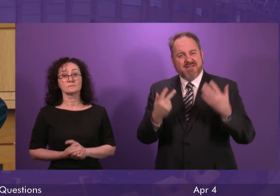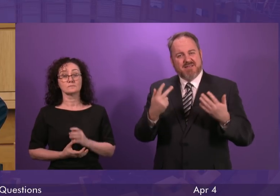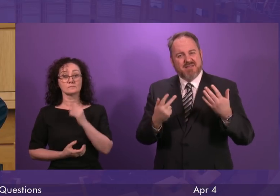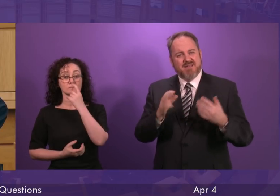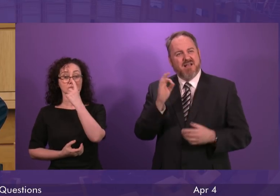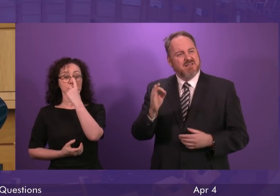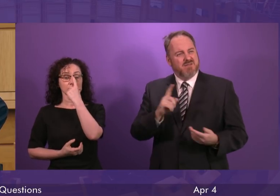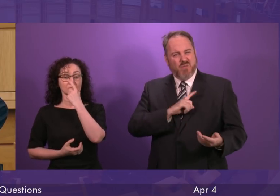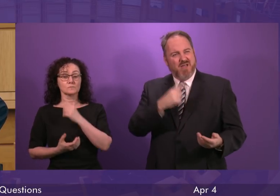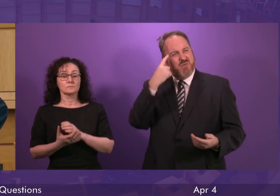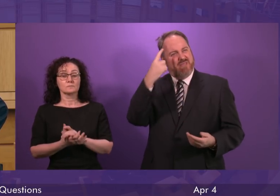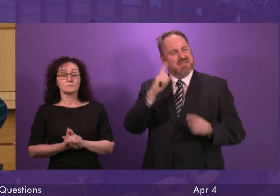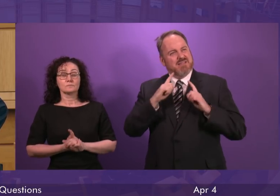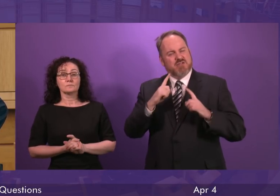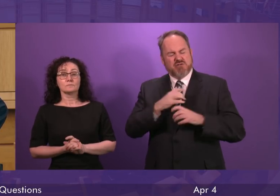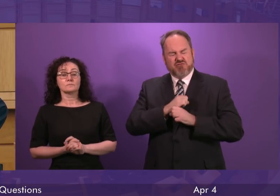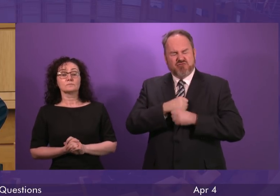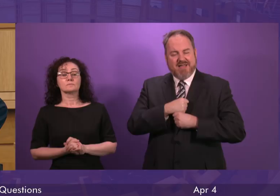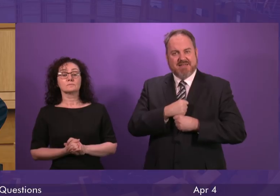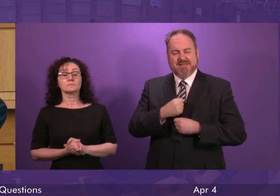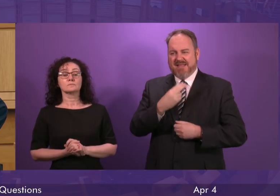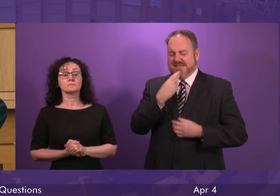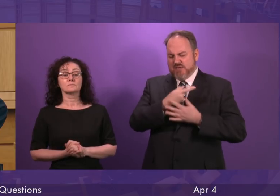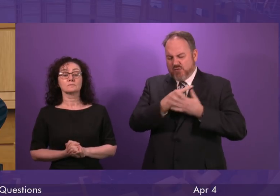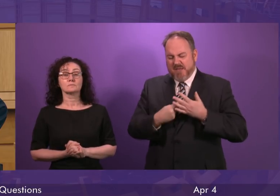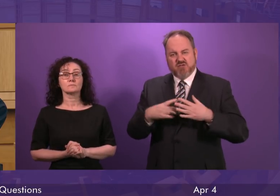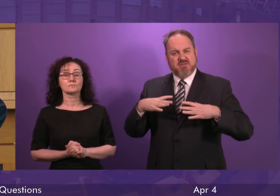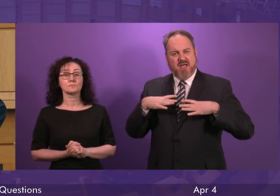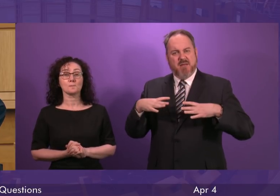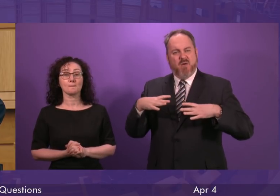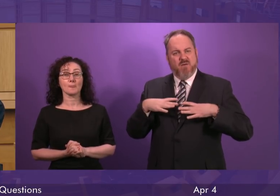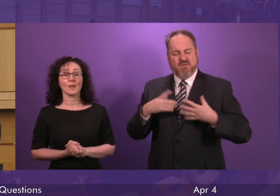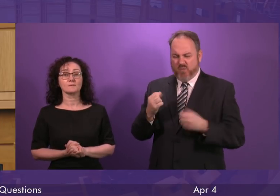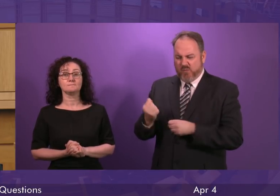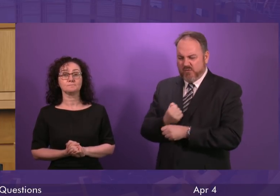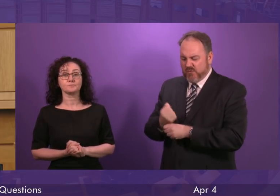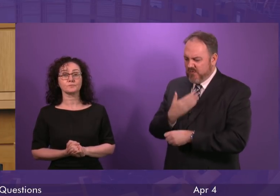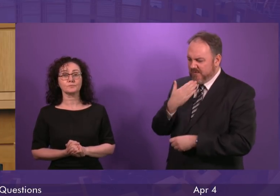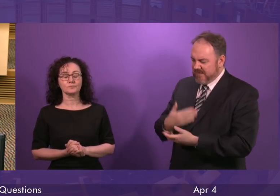think that our teachers are so stressed that they need so much leave? What does she plan to do about it?